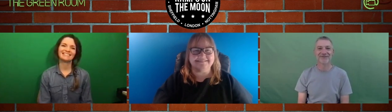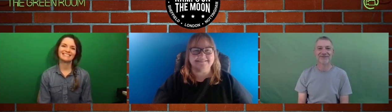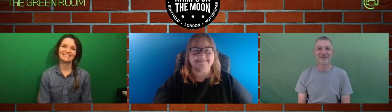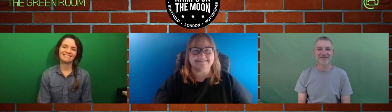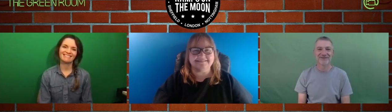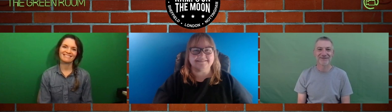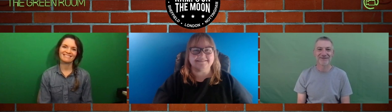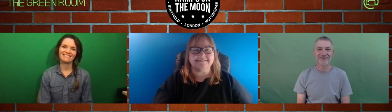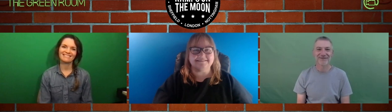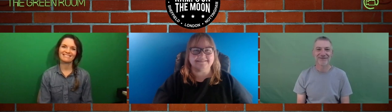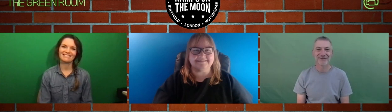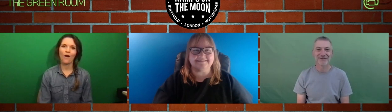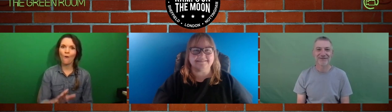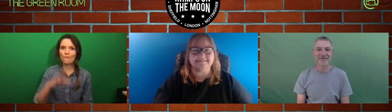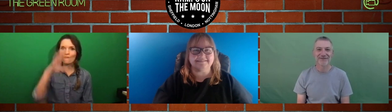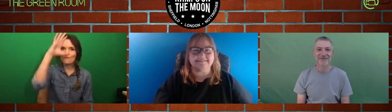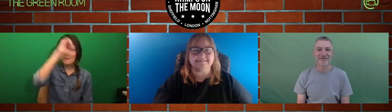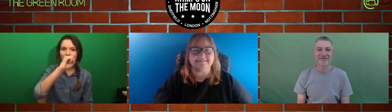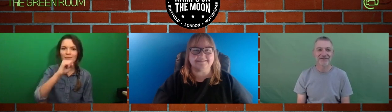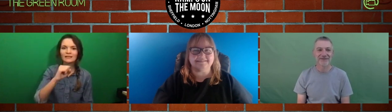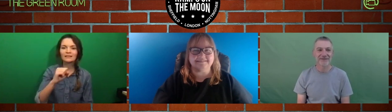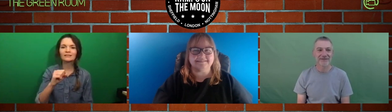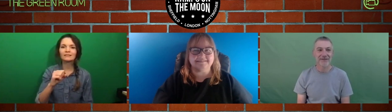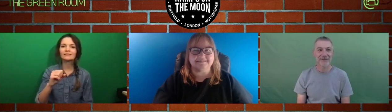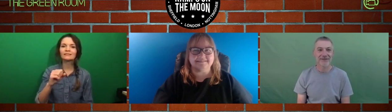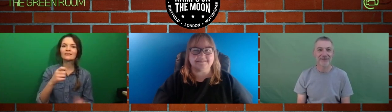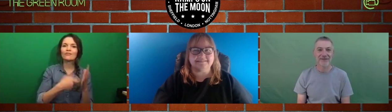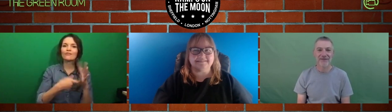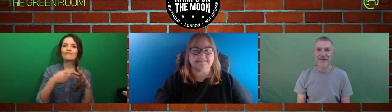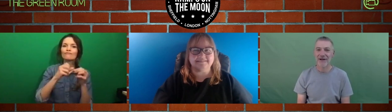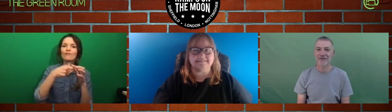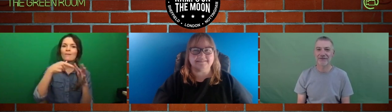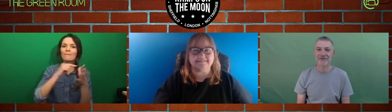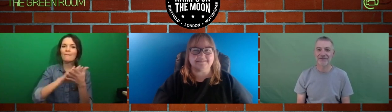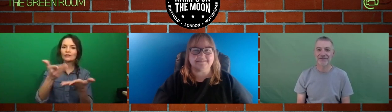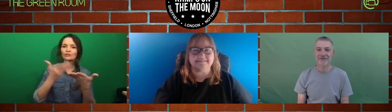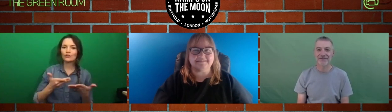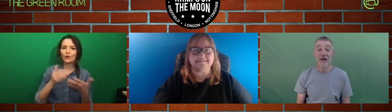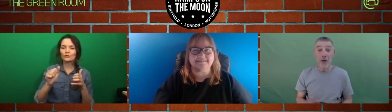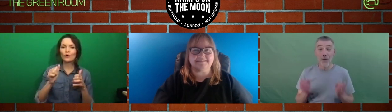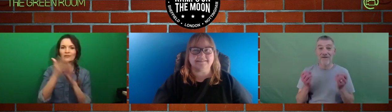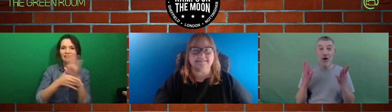Oh that reminds me Rebekah would you like to show us your sign name. RH: I forgot again.